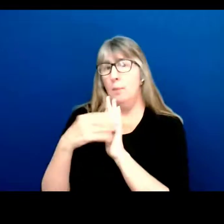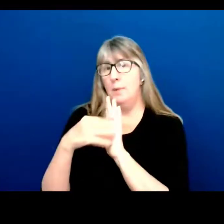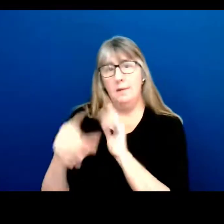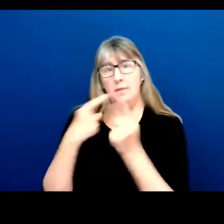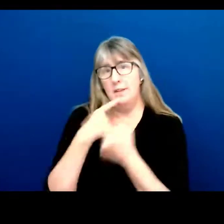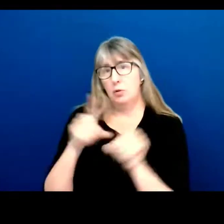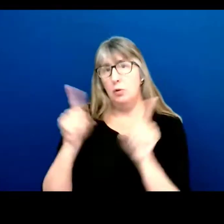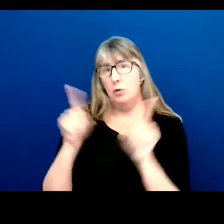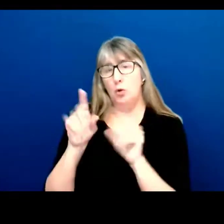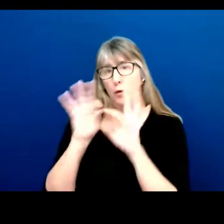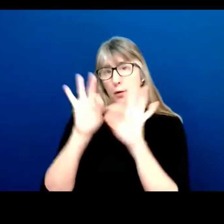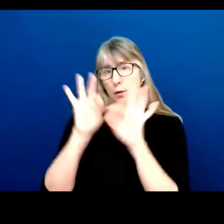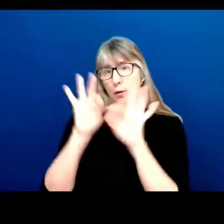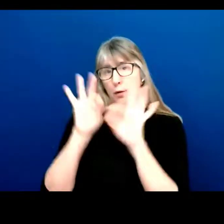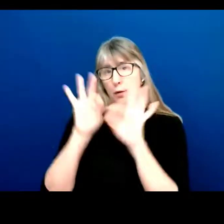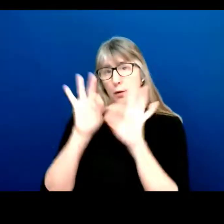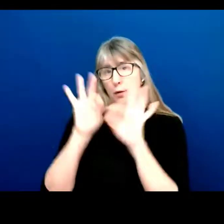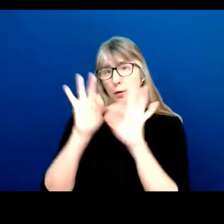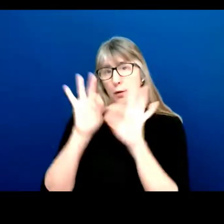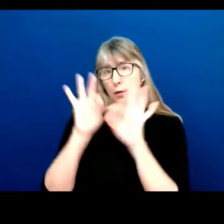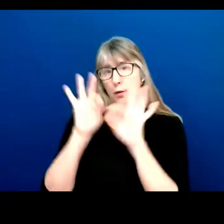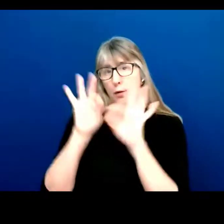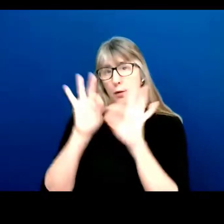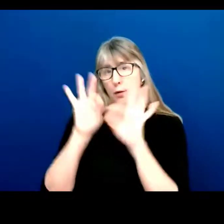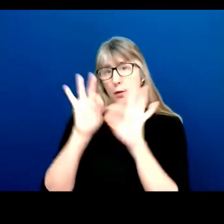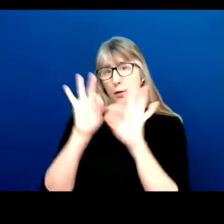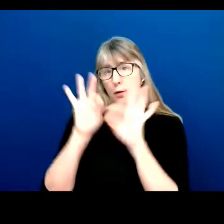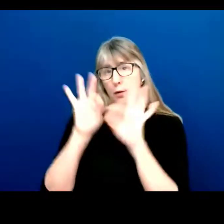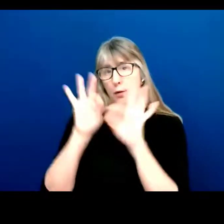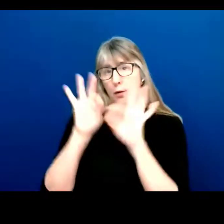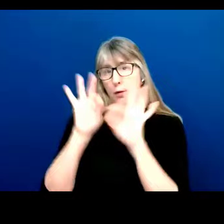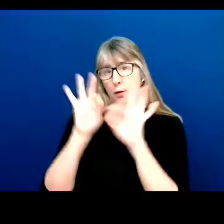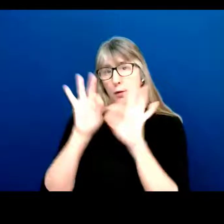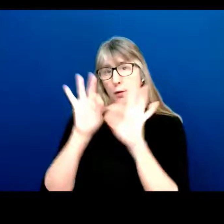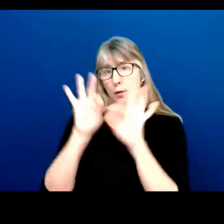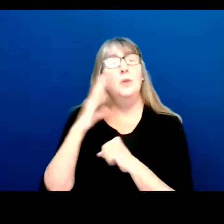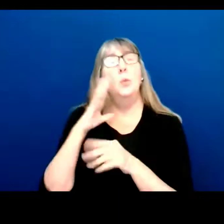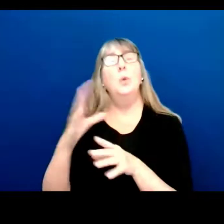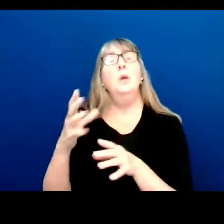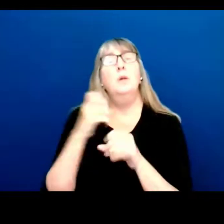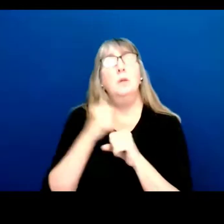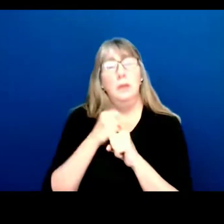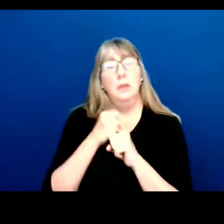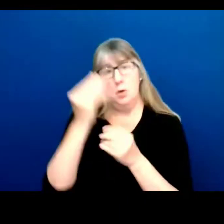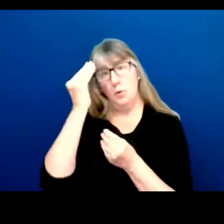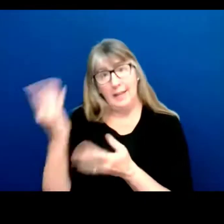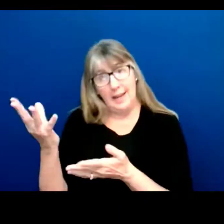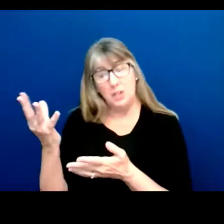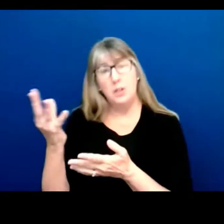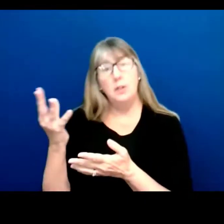What NIH does receive is notification of a identified FCOIs.